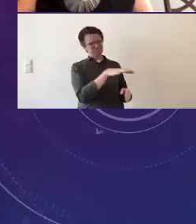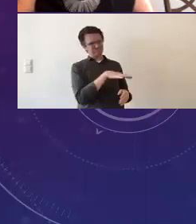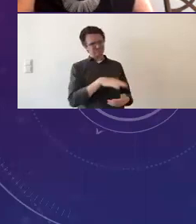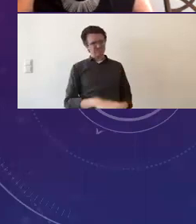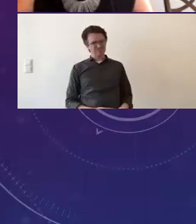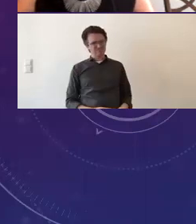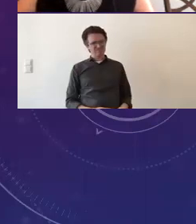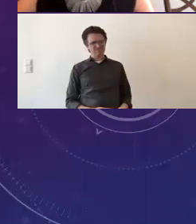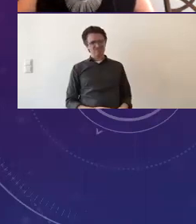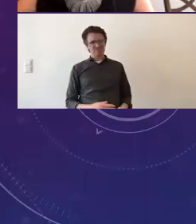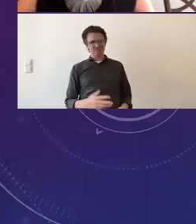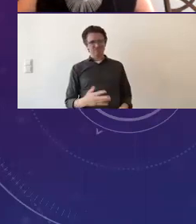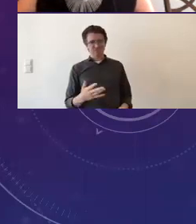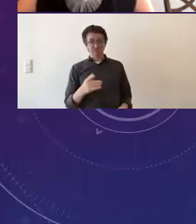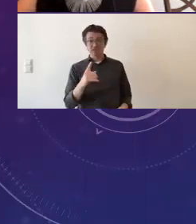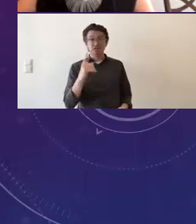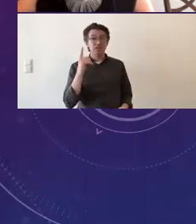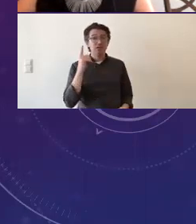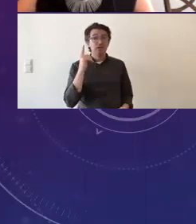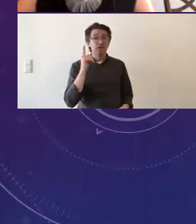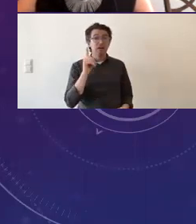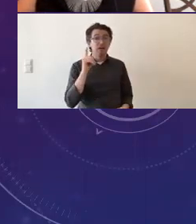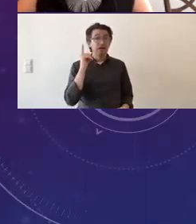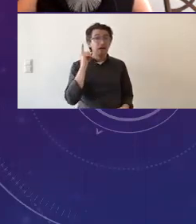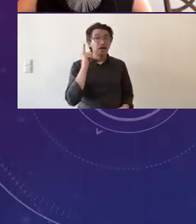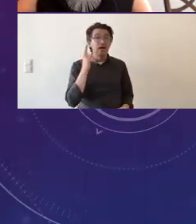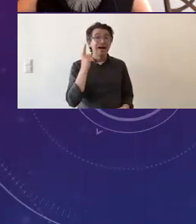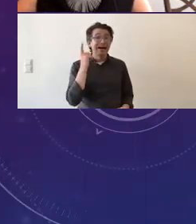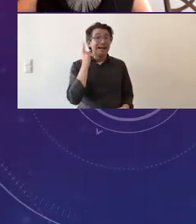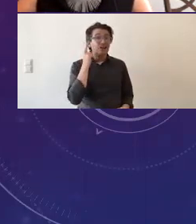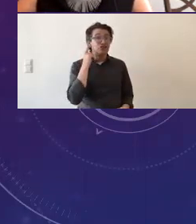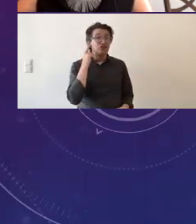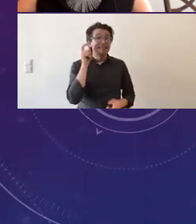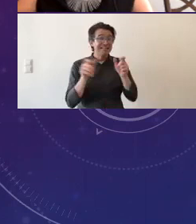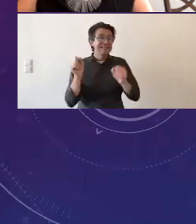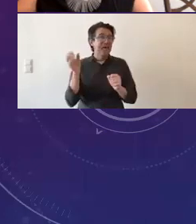I am gonna go over to the next slide now